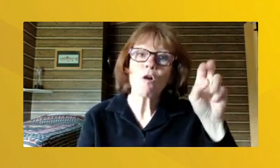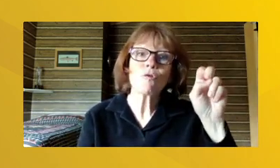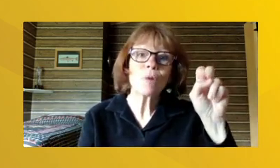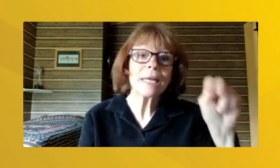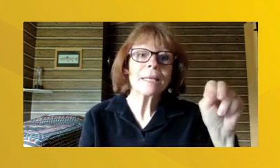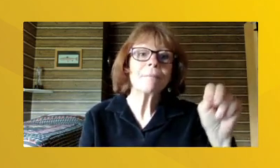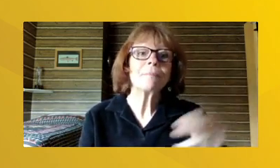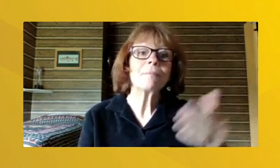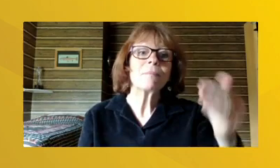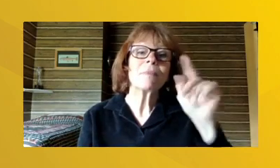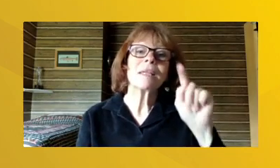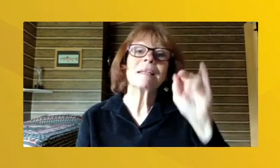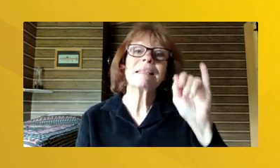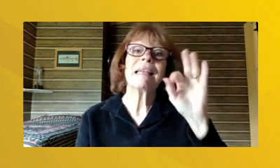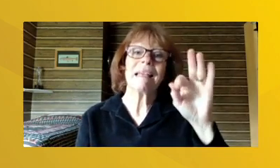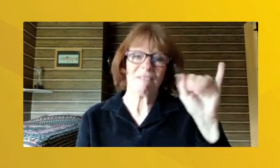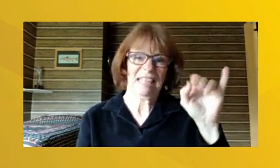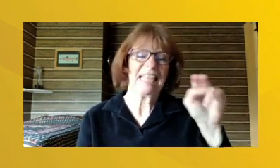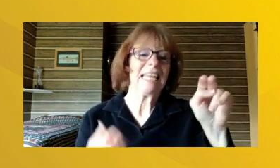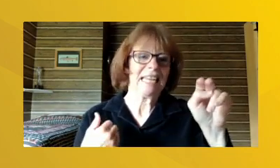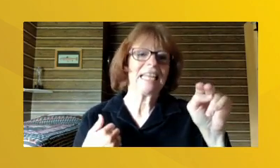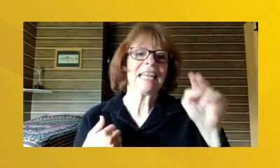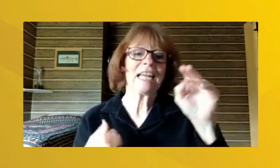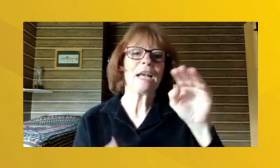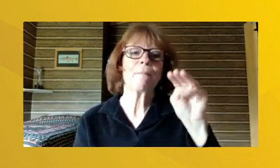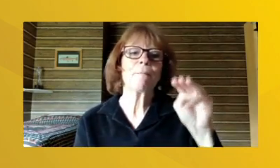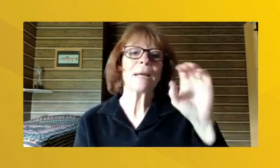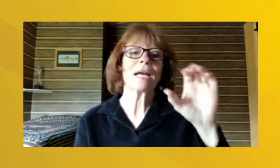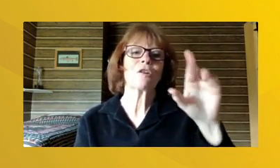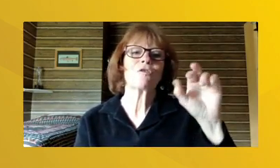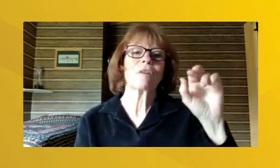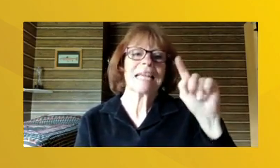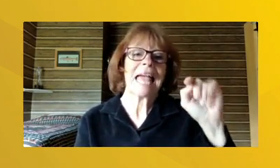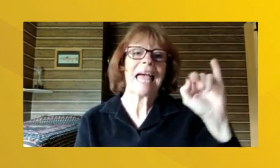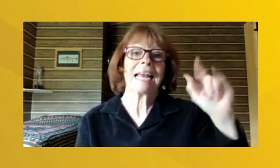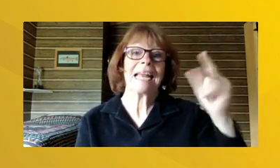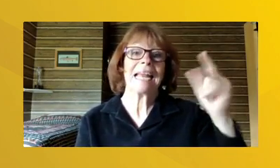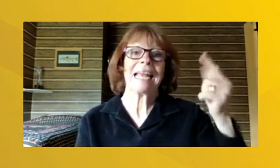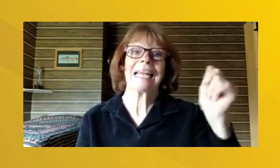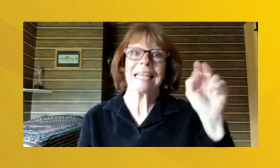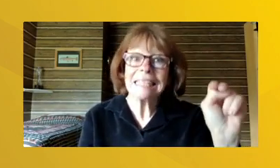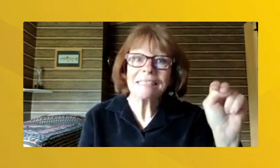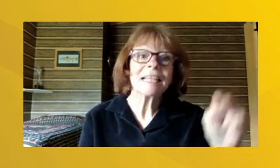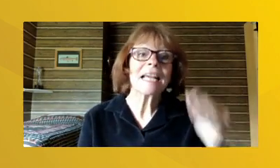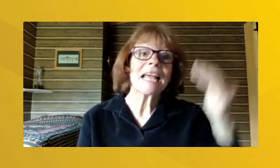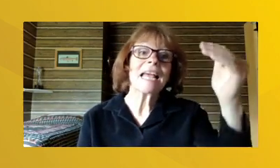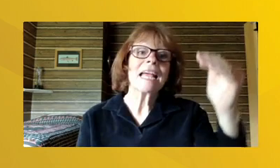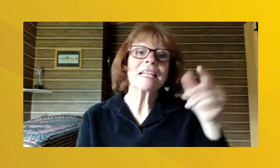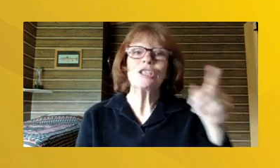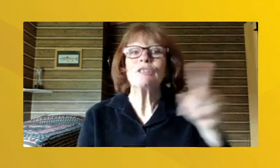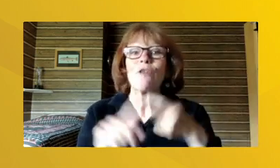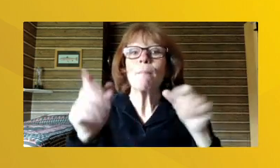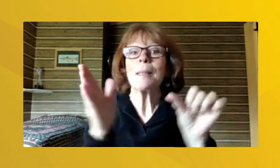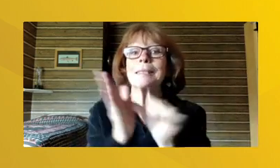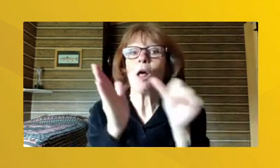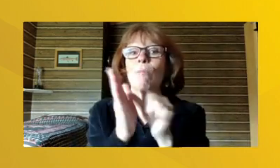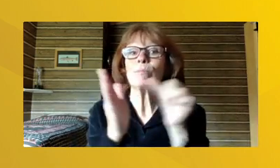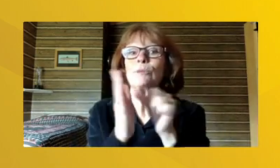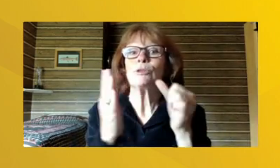She's at the Hirshhorn Museum and Sculpture Garden. So many pretty things there. Hi, Tiffany. And then we have Emily Porter.